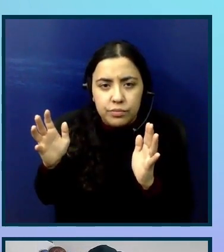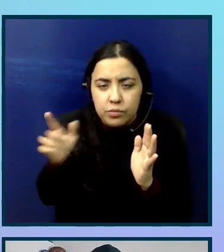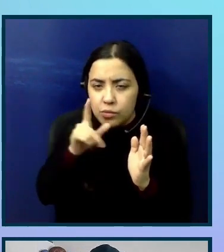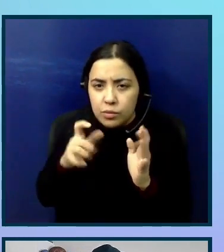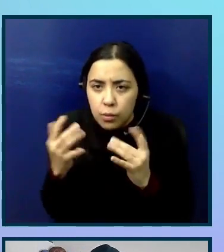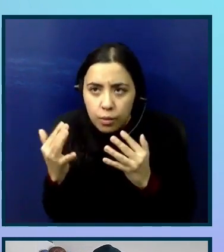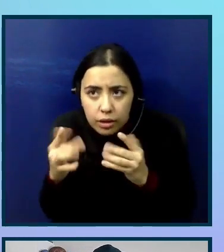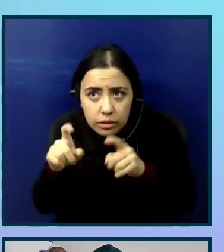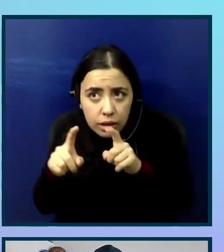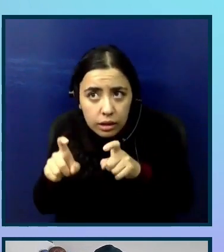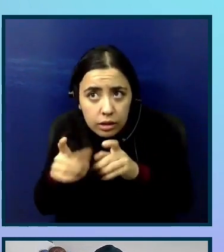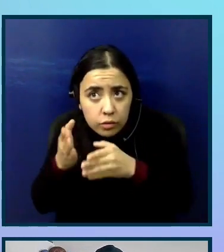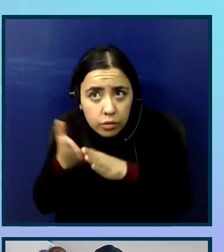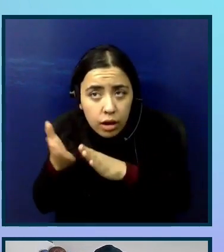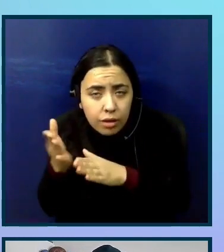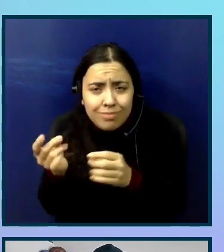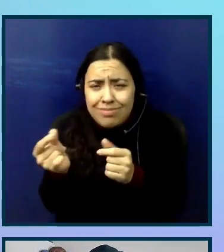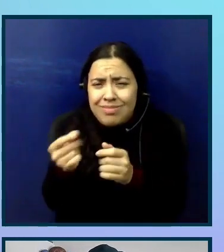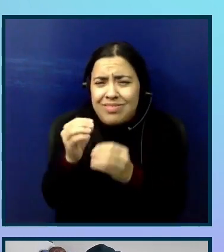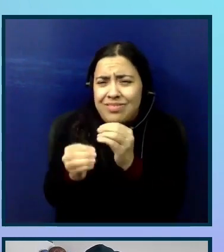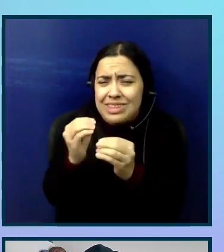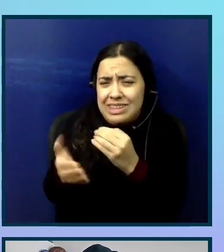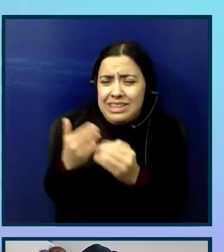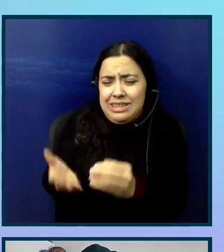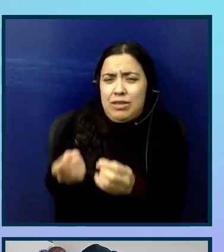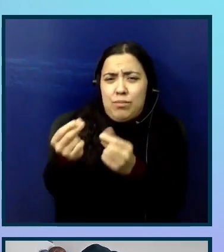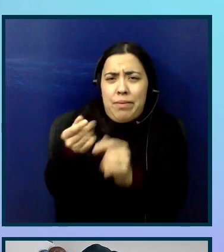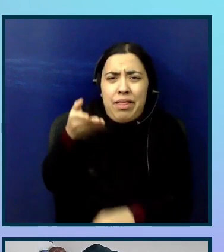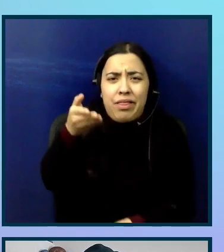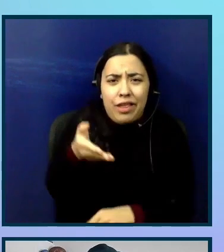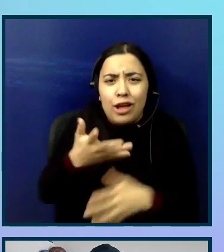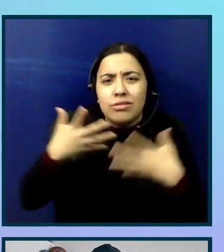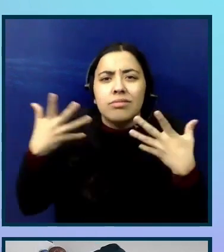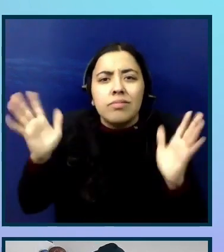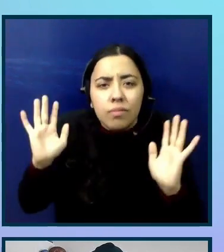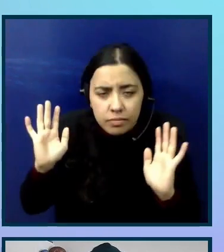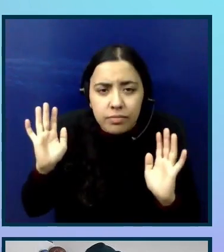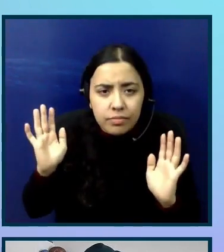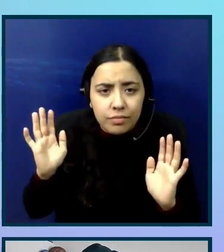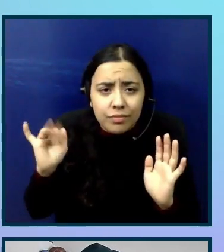I got those fixes right then and there. Boom, I'm done and it's over, right? That's the beauty of linting.